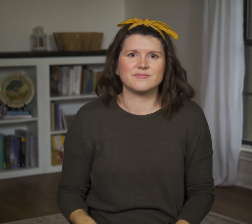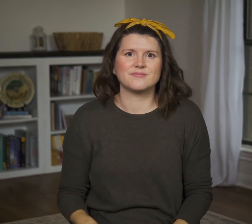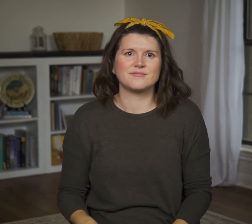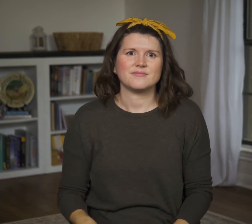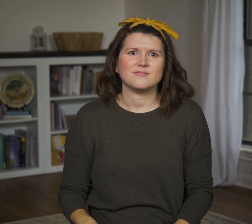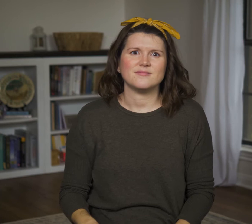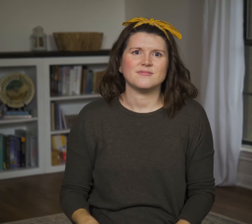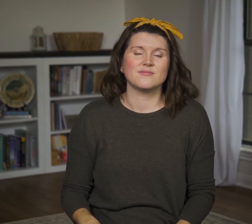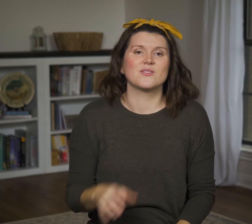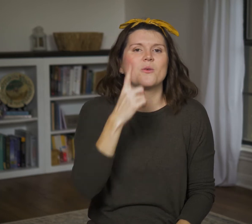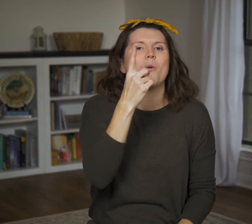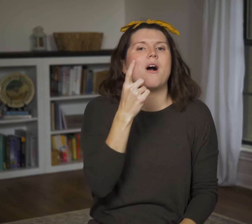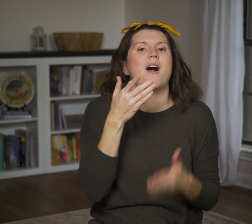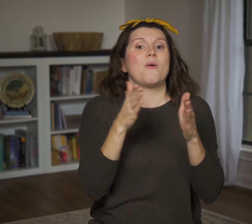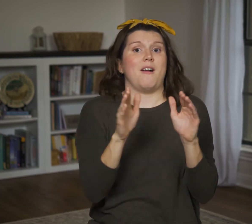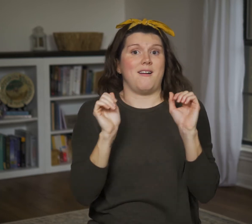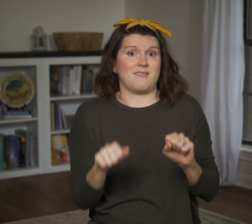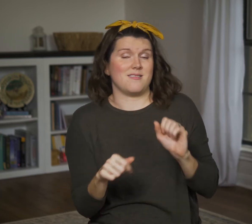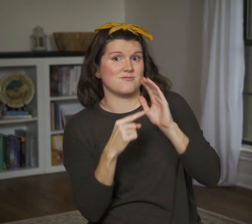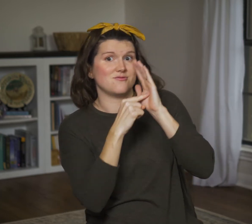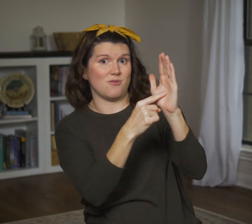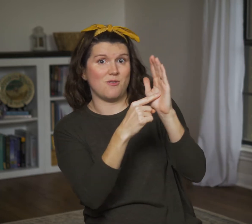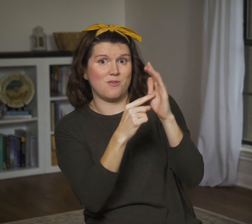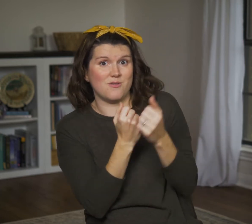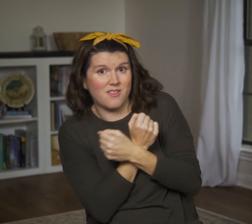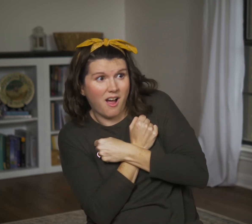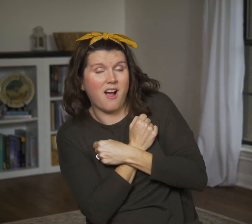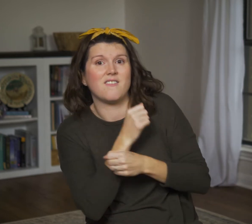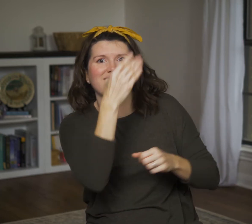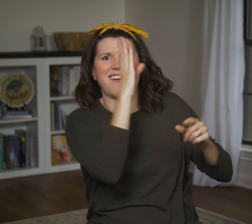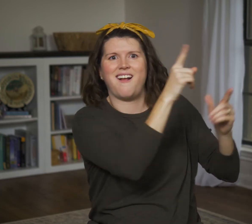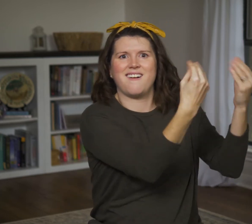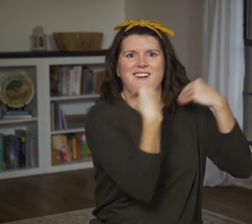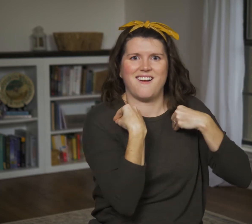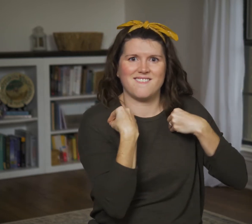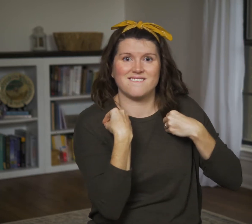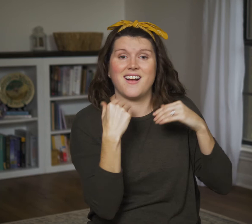One way they can show the love they’ve received from God